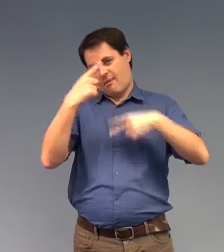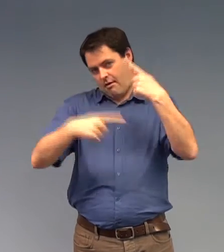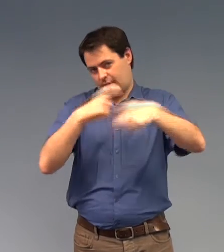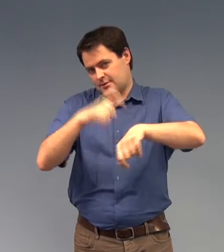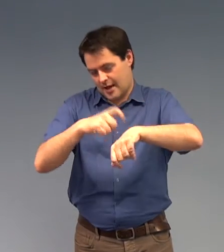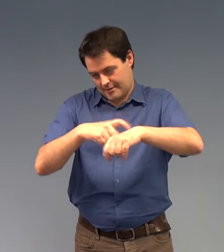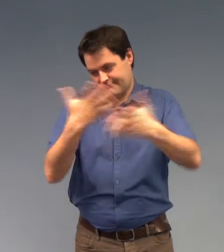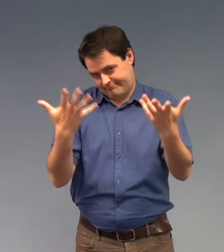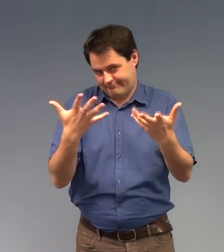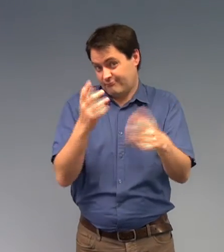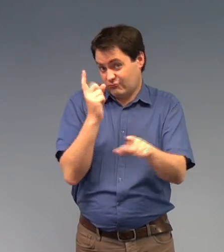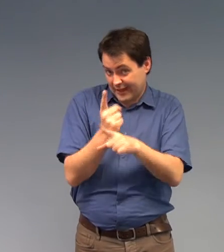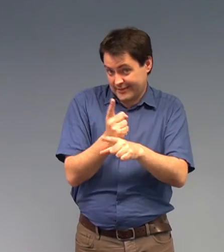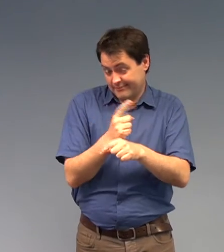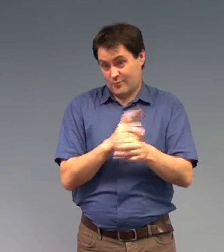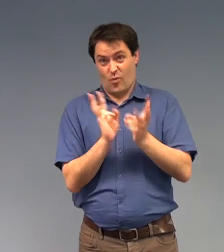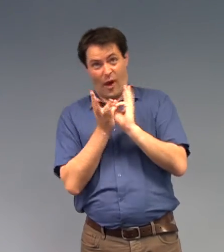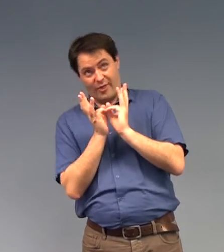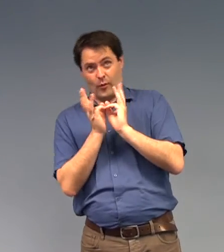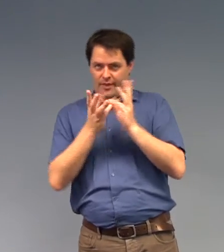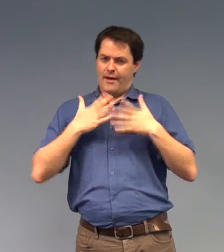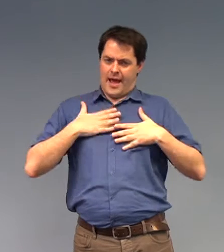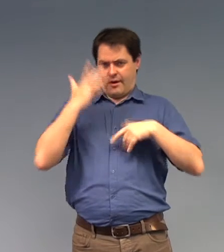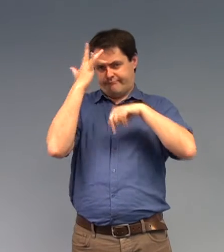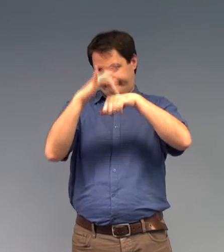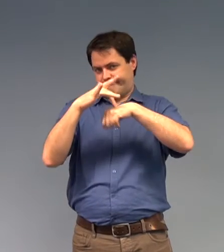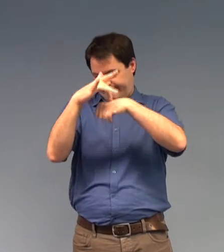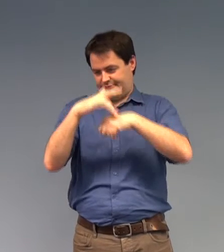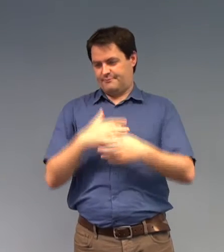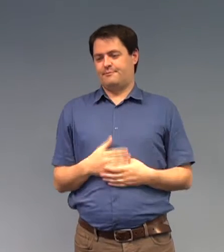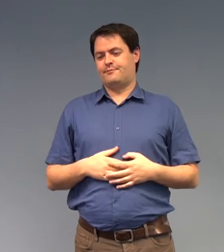And it's from the phrase "it's raining."